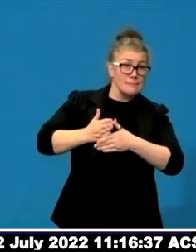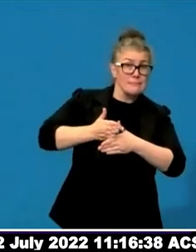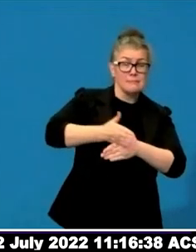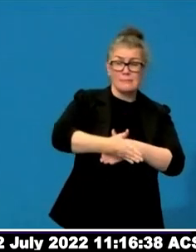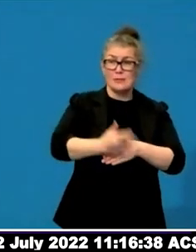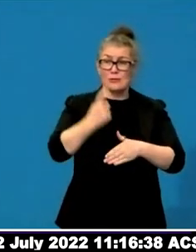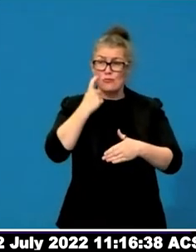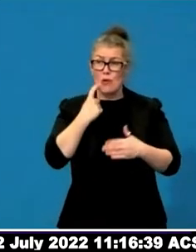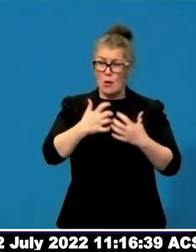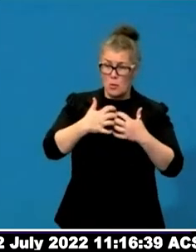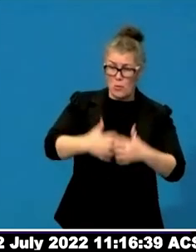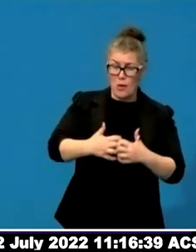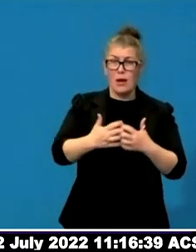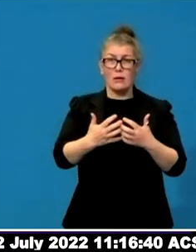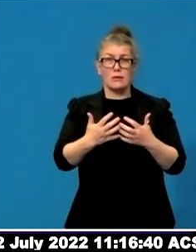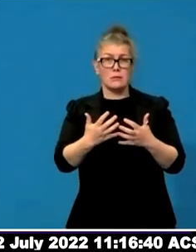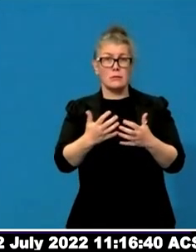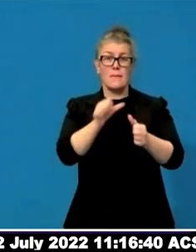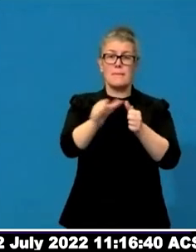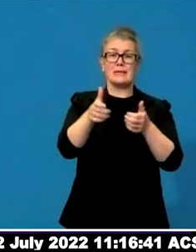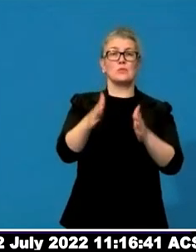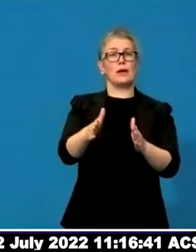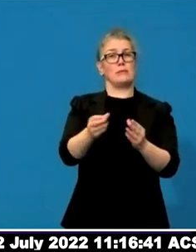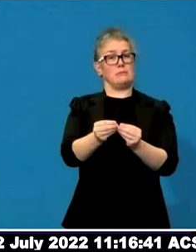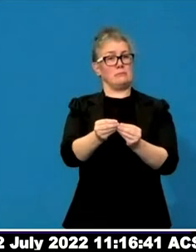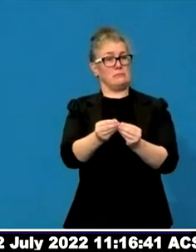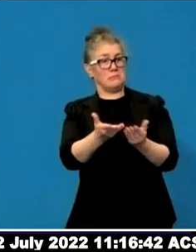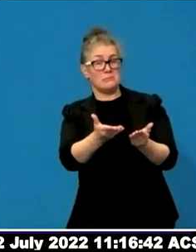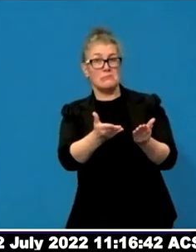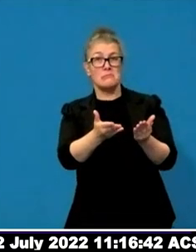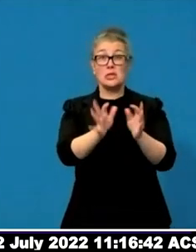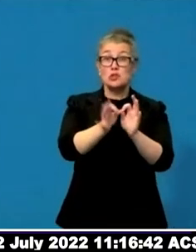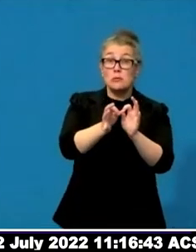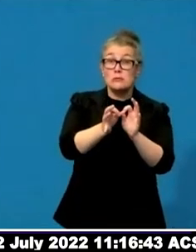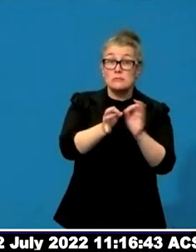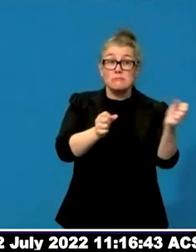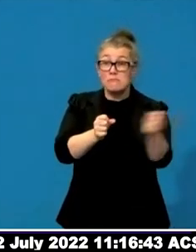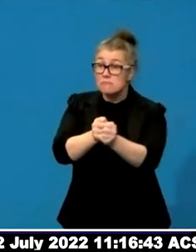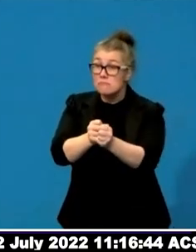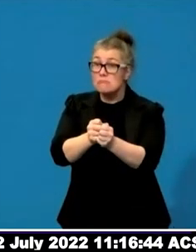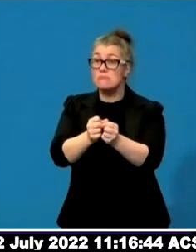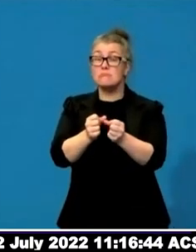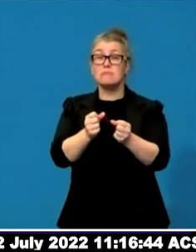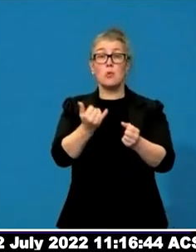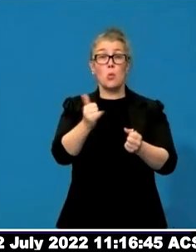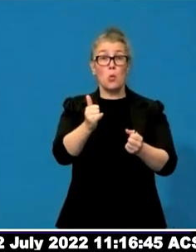you know, the use of interpreters. You know, some information in easy English.